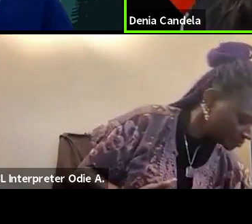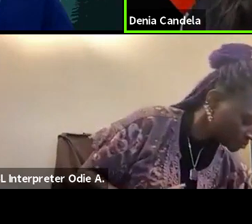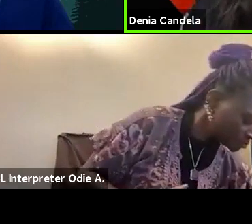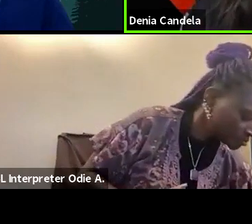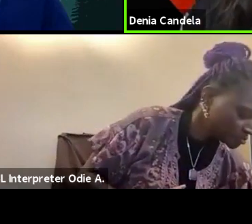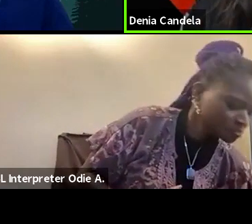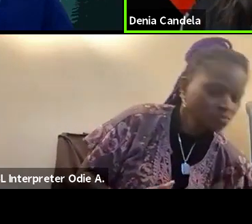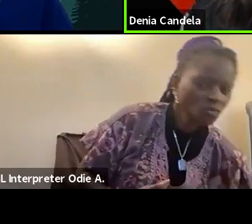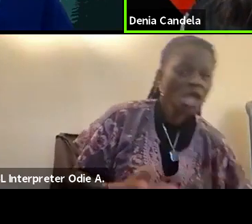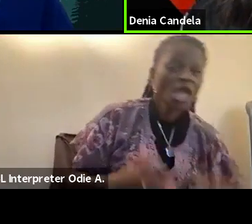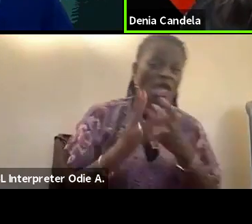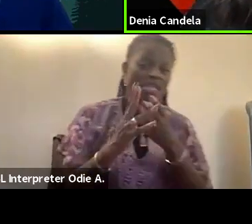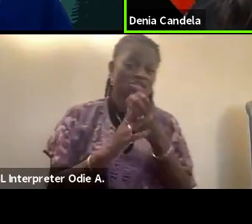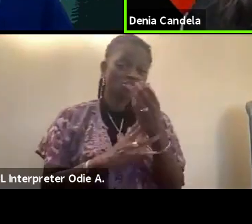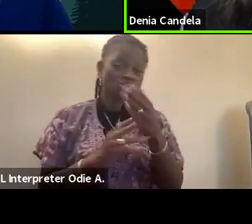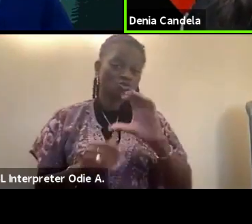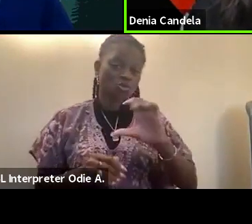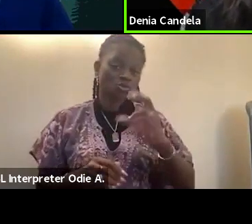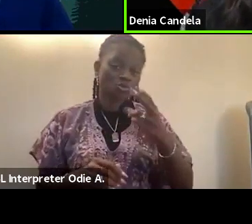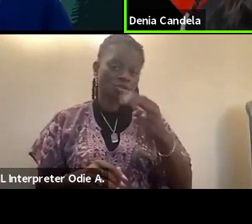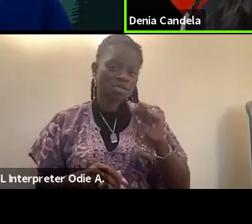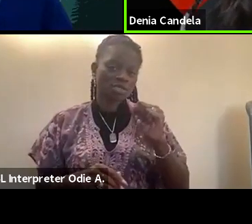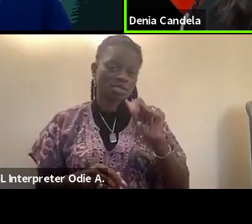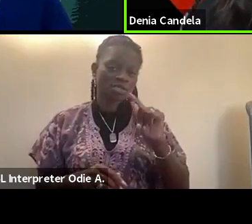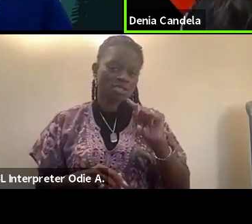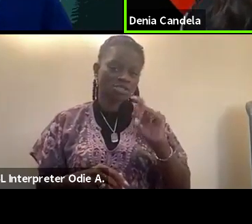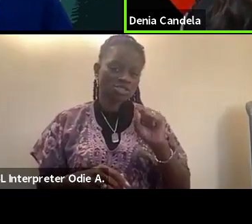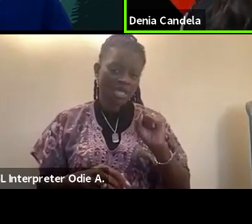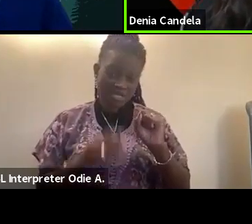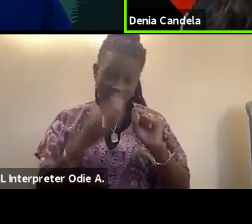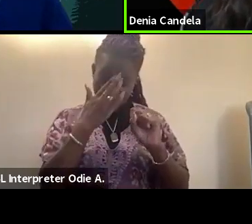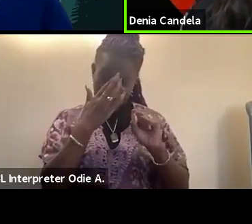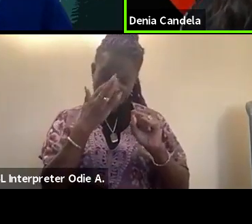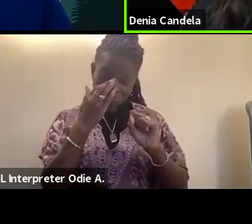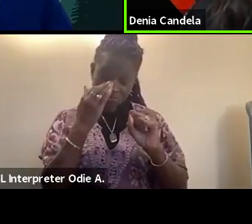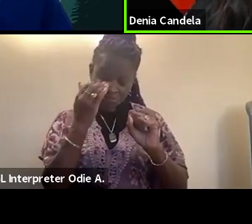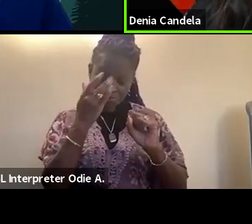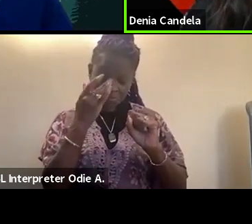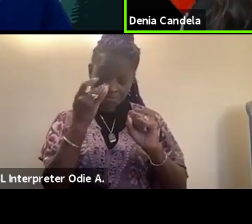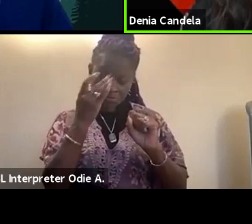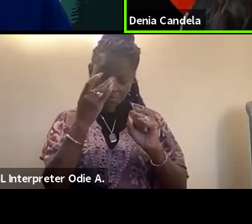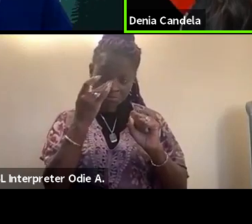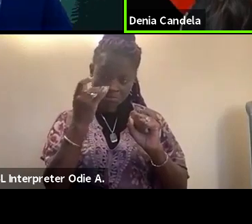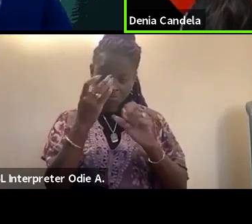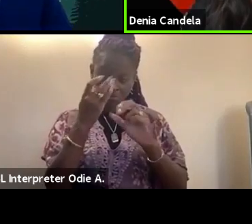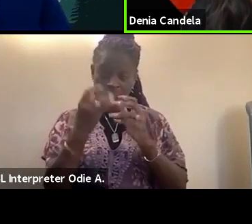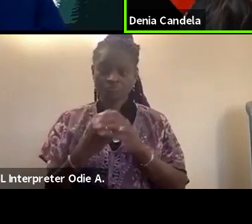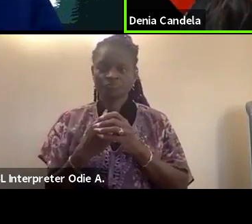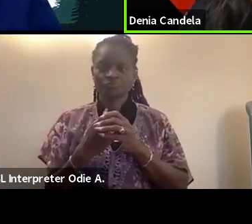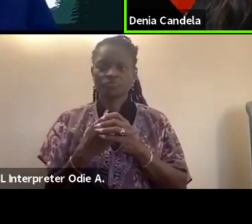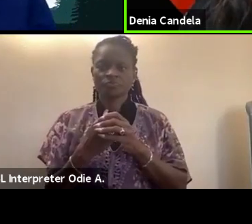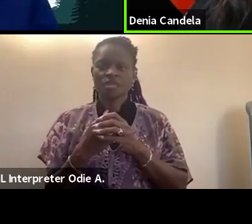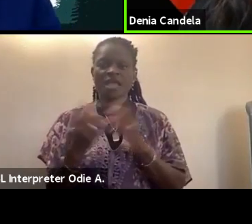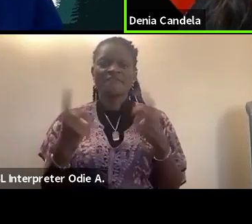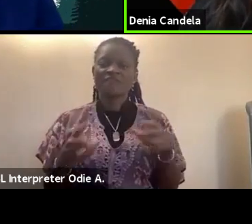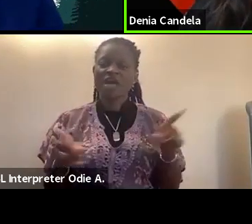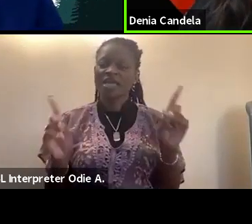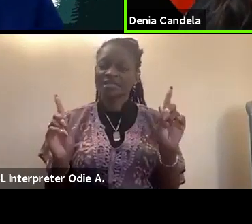Chat, a model that derives from community organizers in Central Valley. Finally, another one of our strategies is